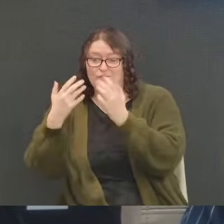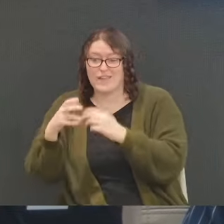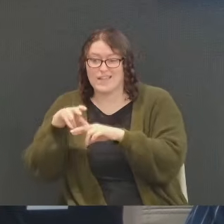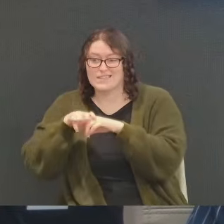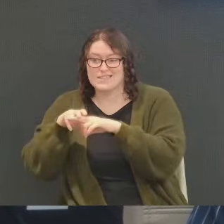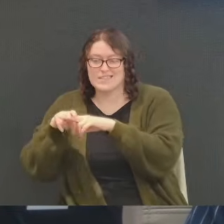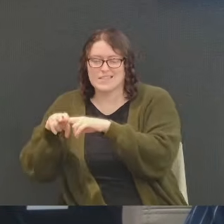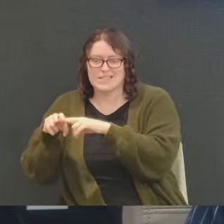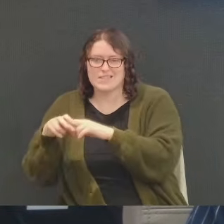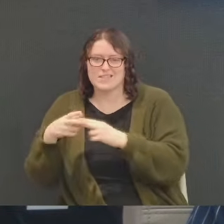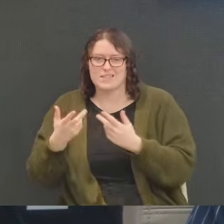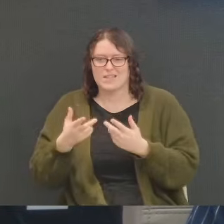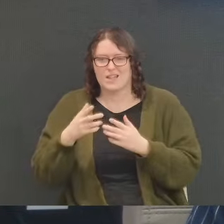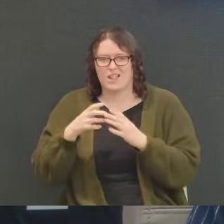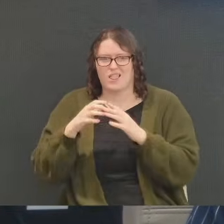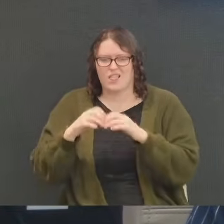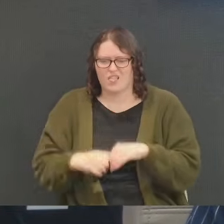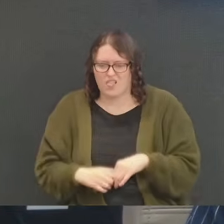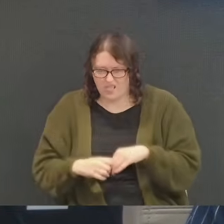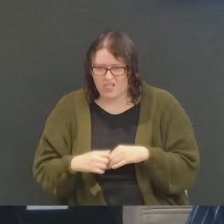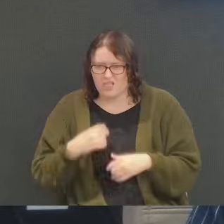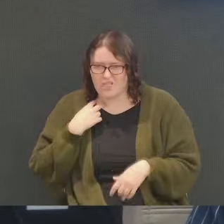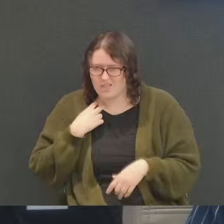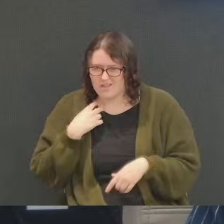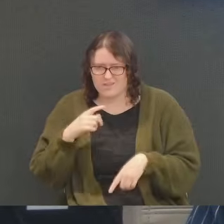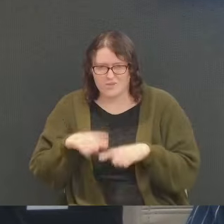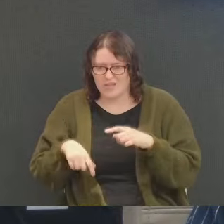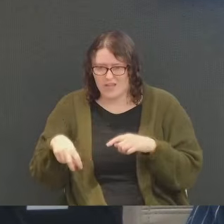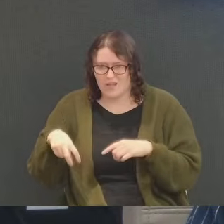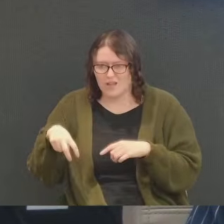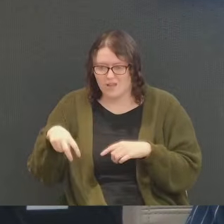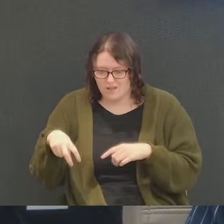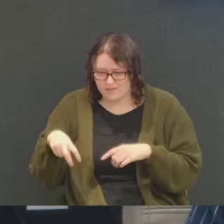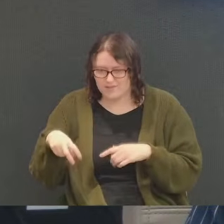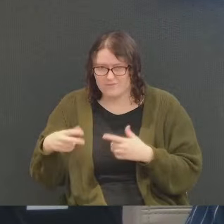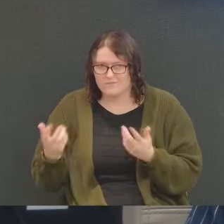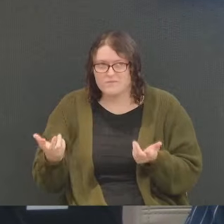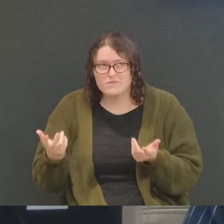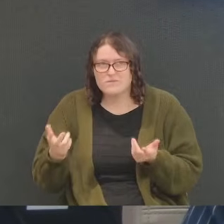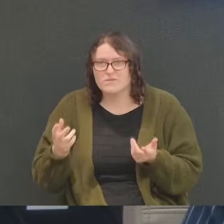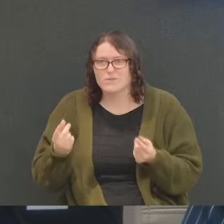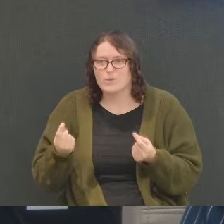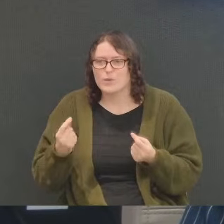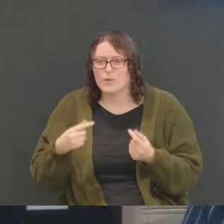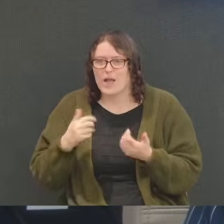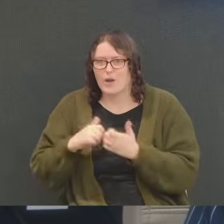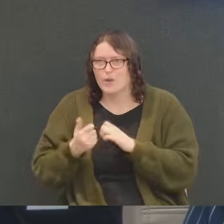you know, they have broken down escalators, can't get up, u just kind of bad service. Would this